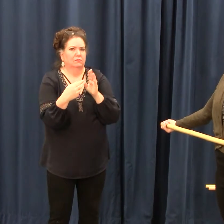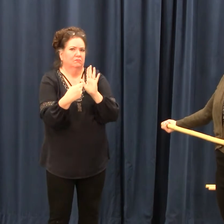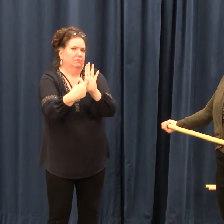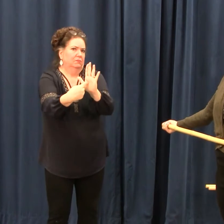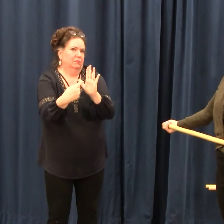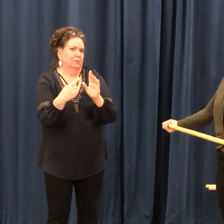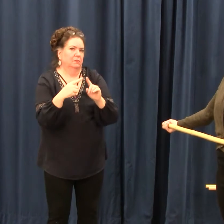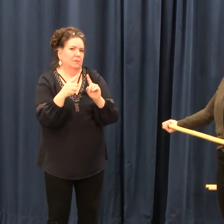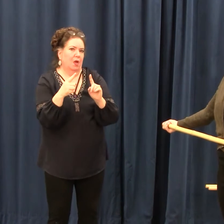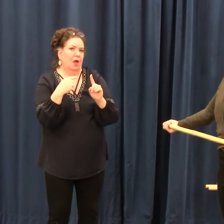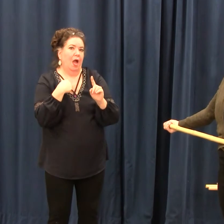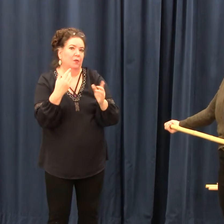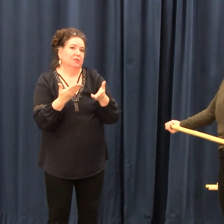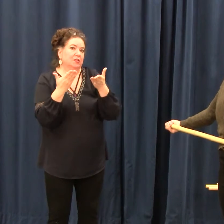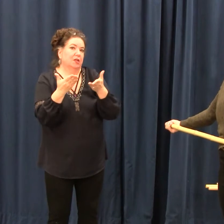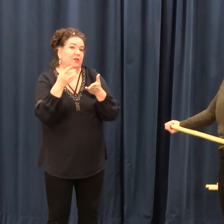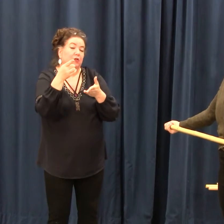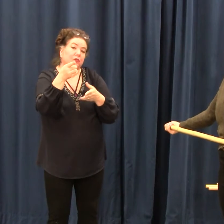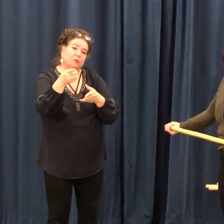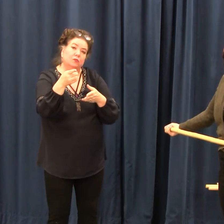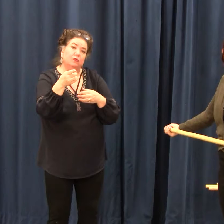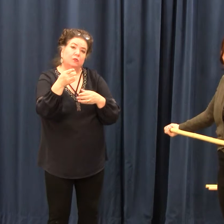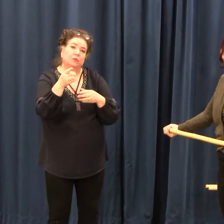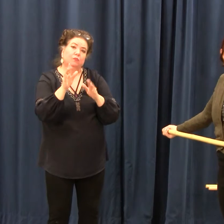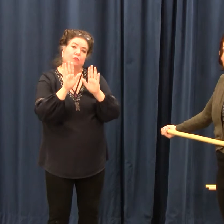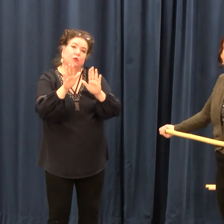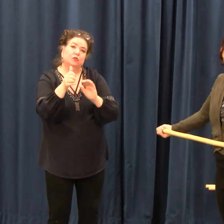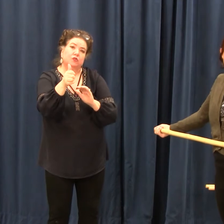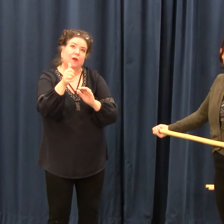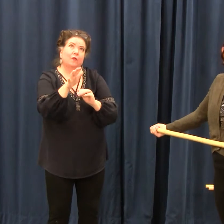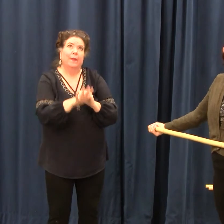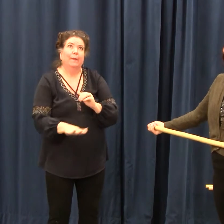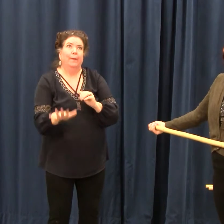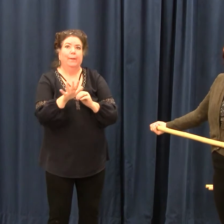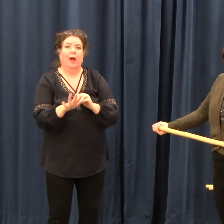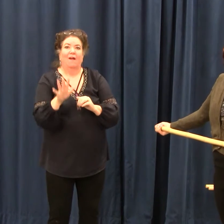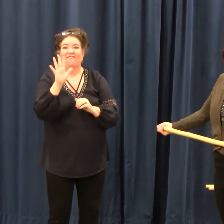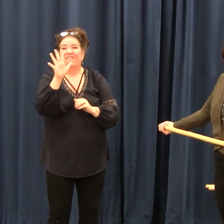I would suggest that you really push yourself for about five minutes, that would be good to